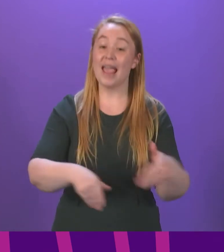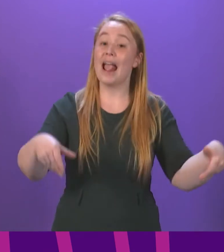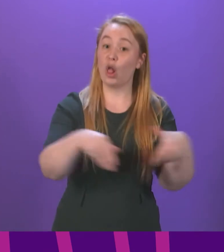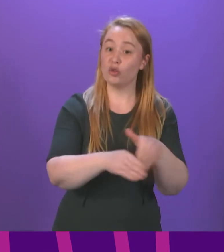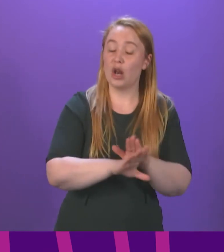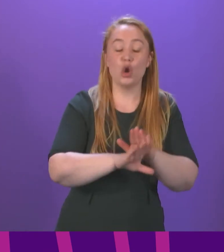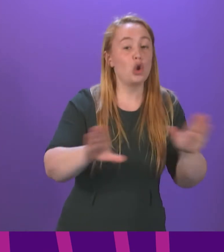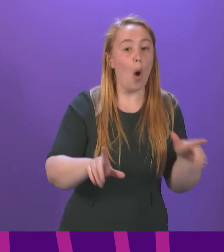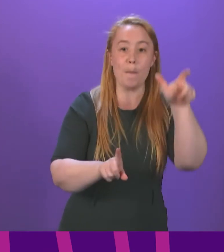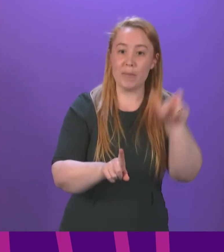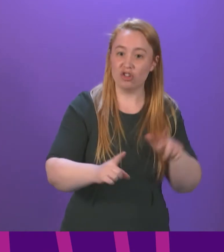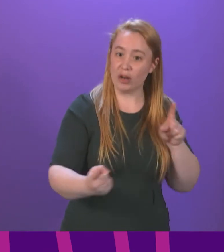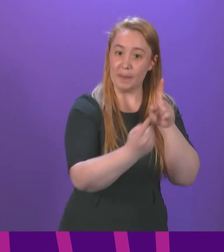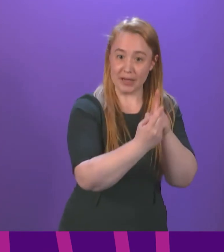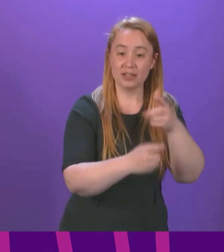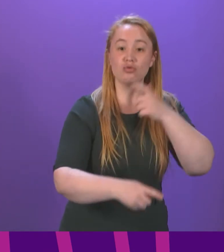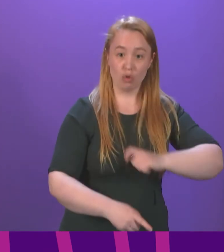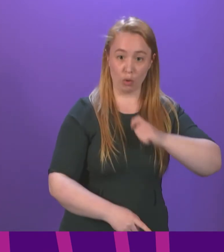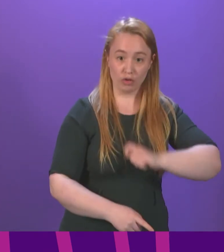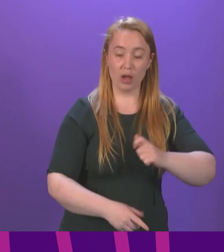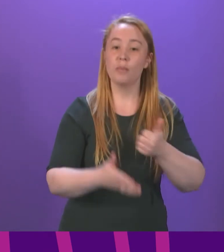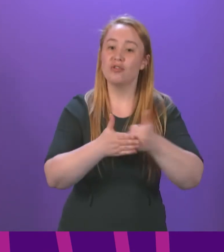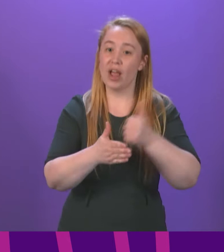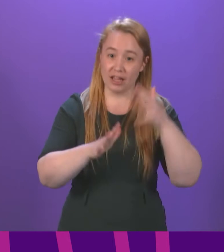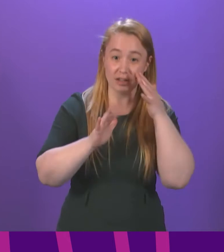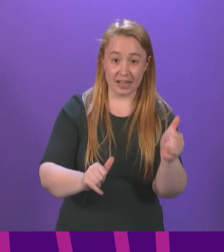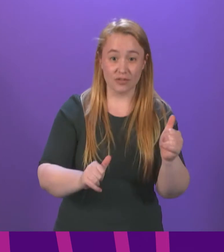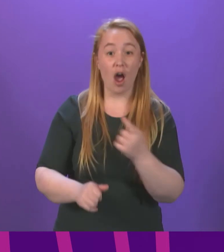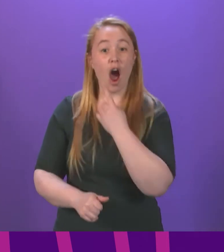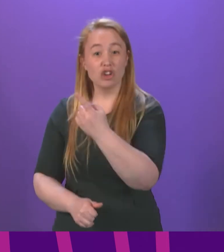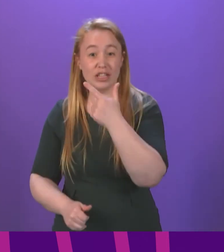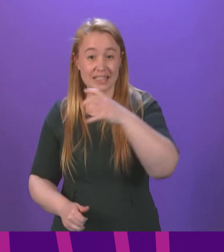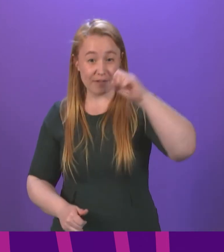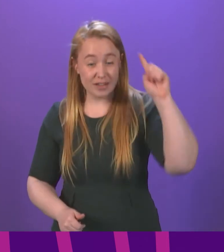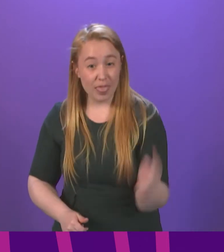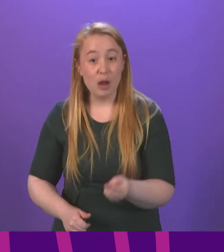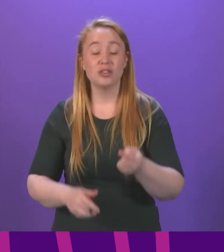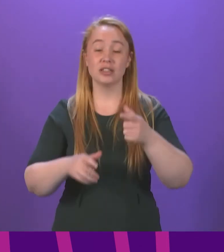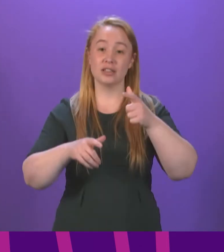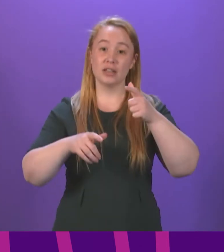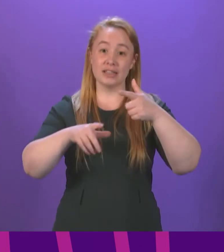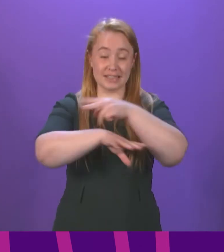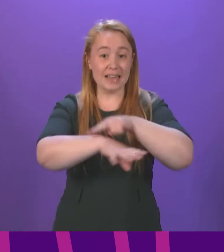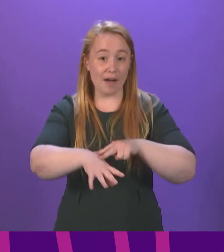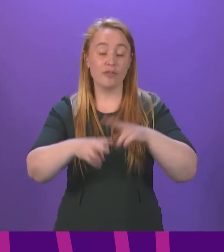roles, providing access to regular testing for more than 170,000 people who are employed by NHS Scotland.